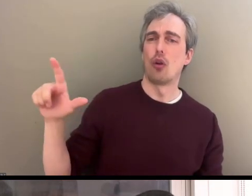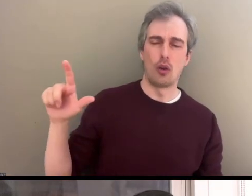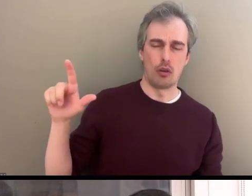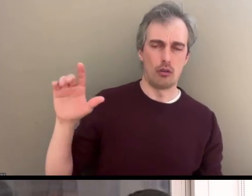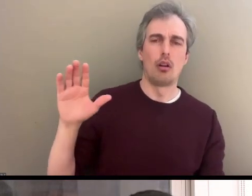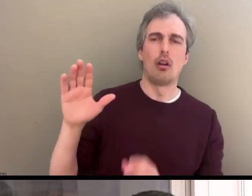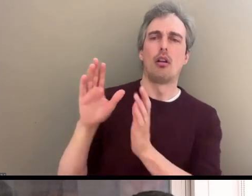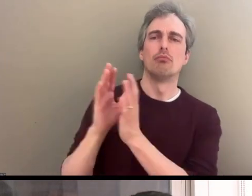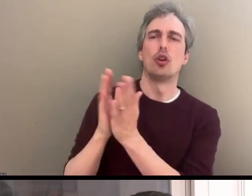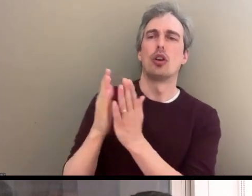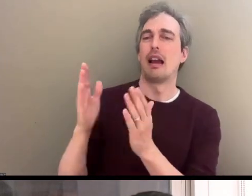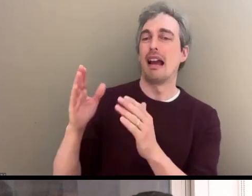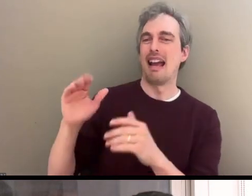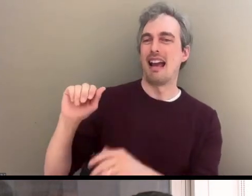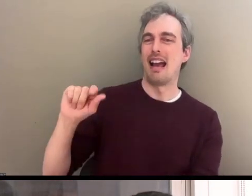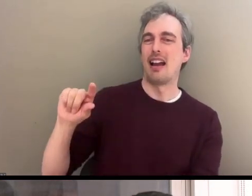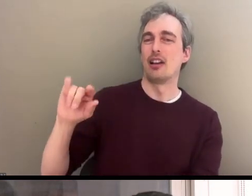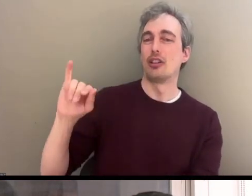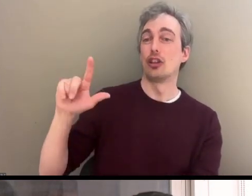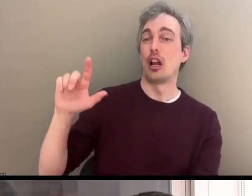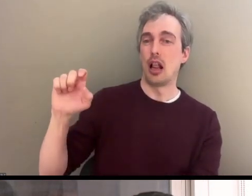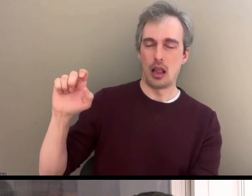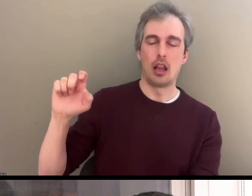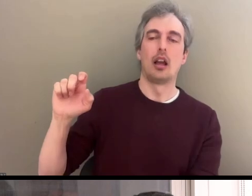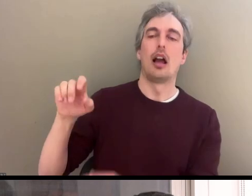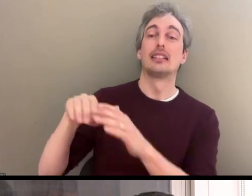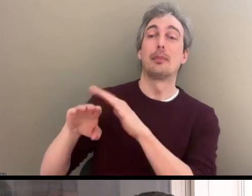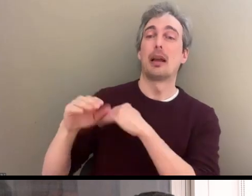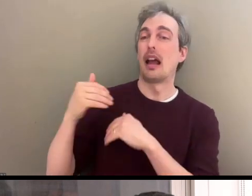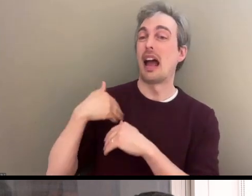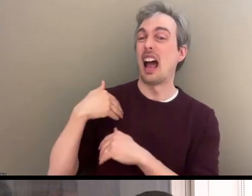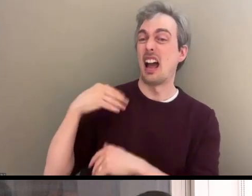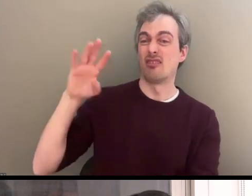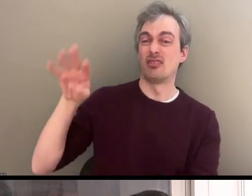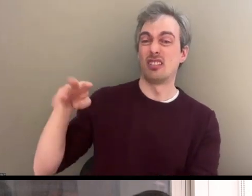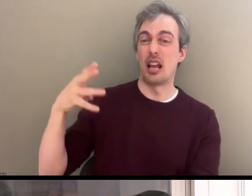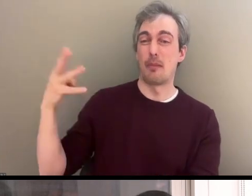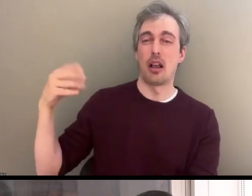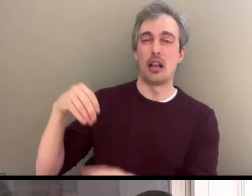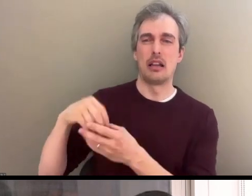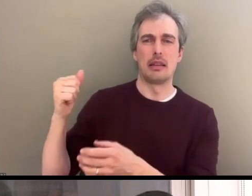He has a table in the back of the book and that's a free, you can get it as a free ebook from Deque site.